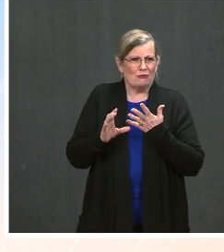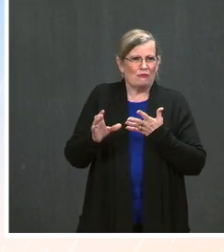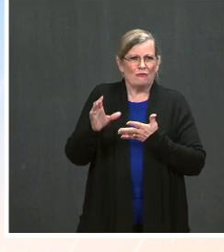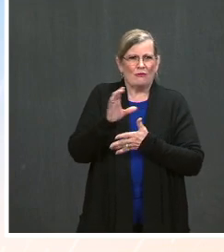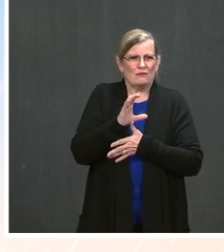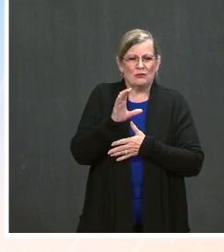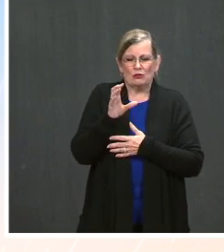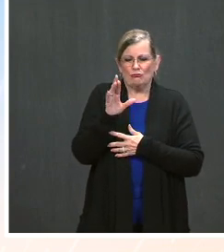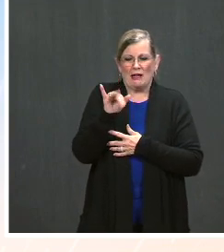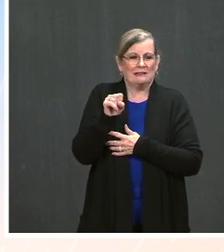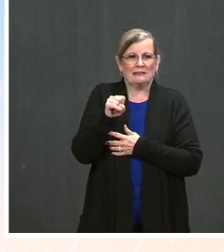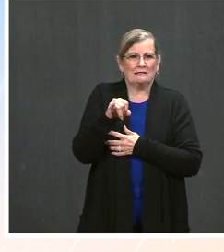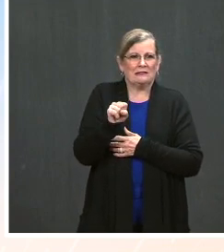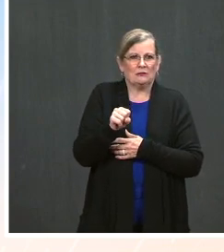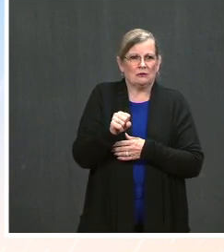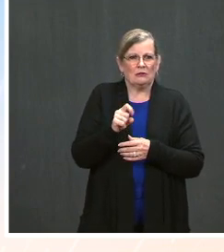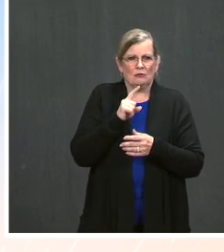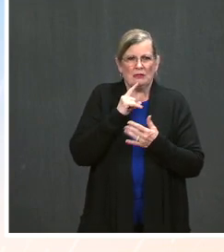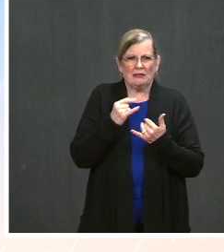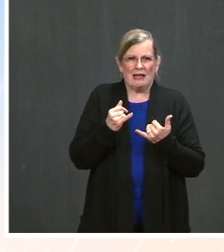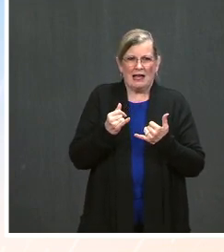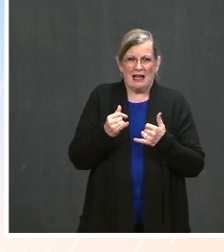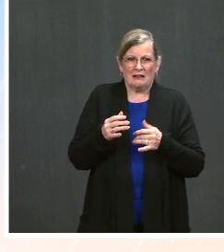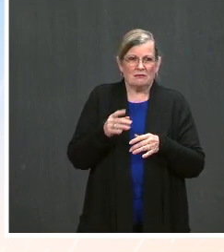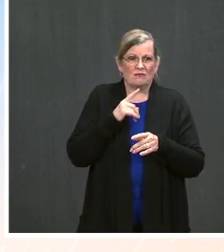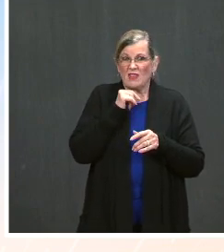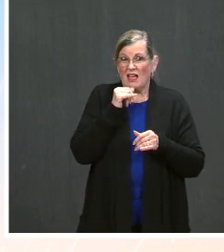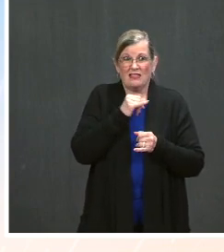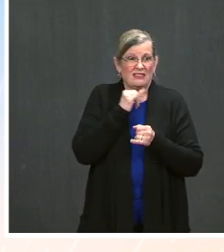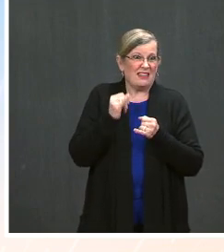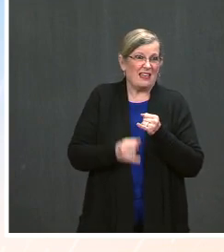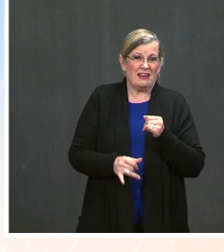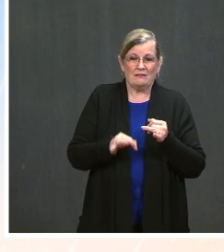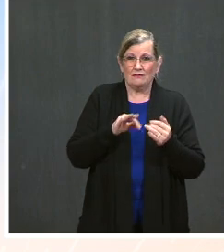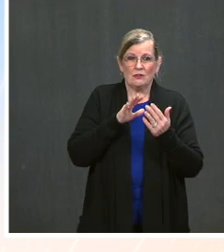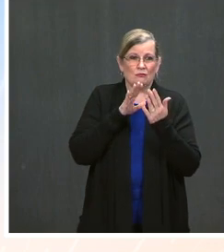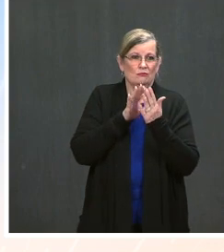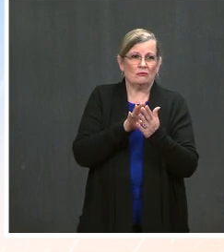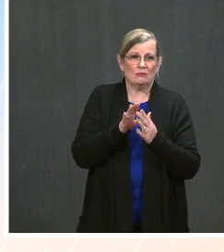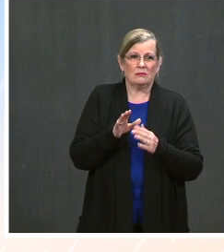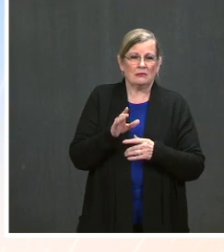And certainly this is not the end of our work in addressing the climate crisis. The Press: So there could be a round two or -- you know,